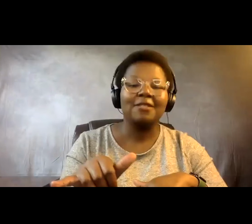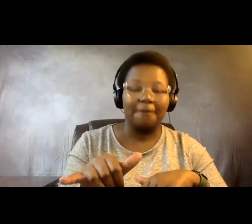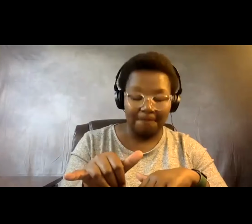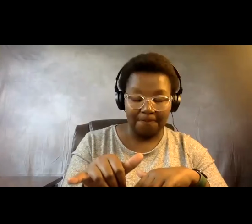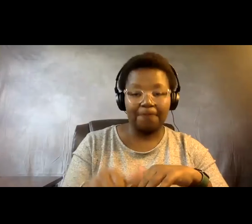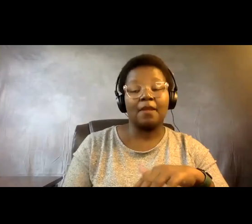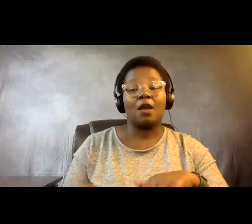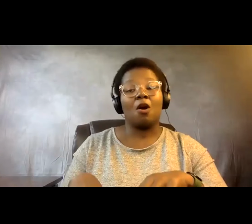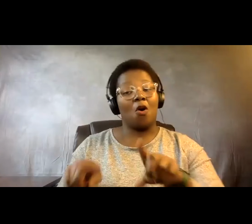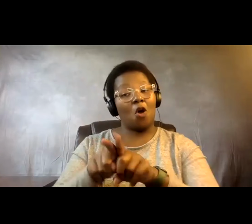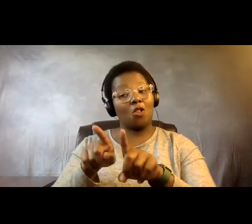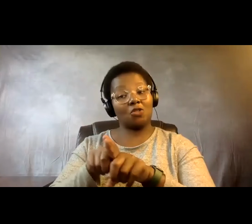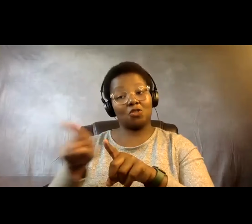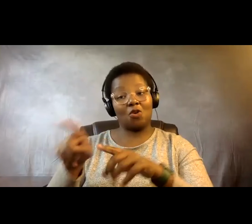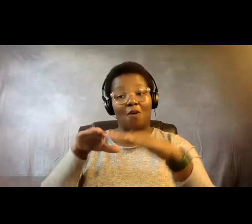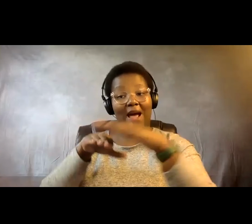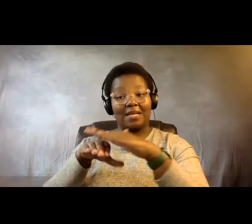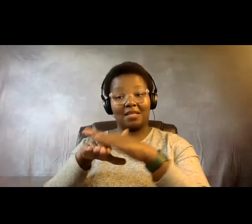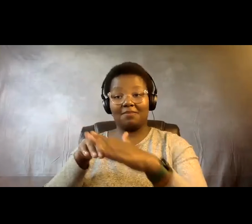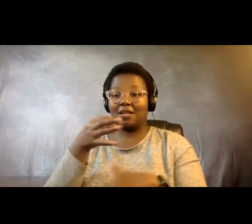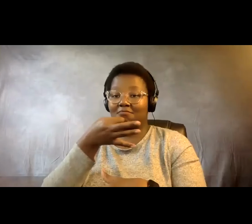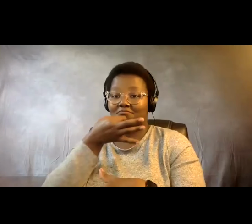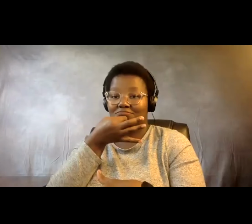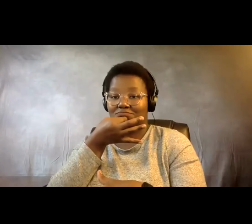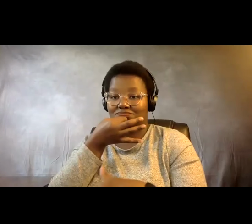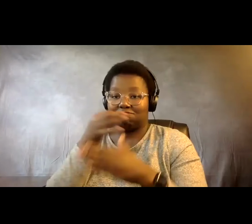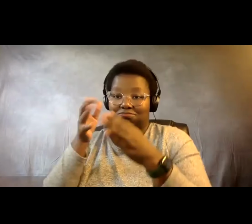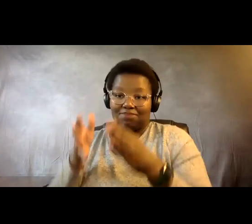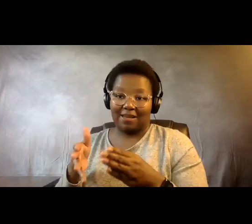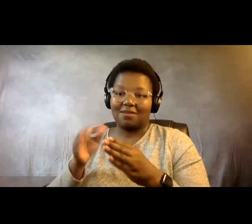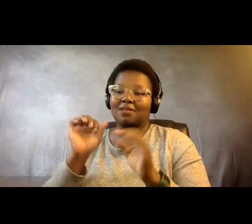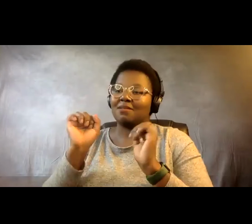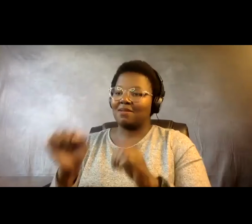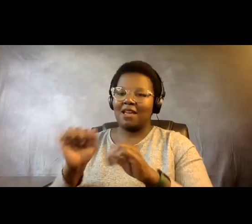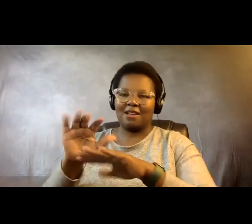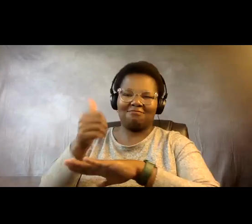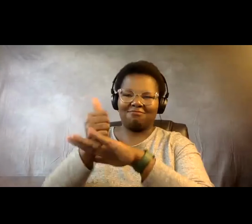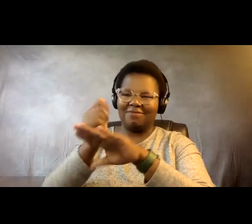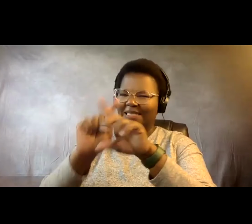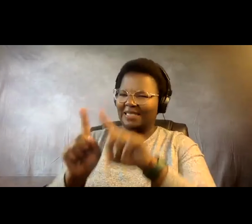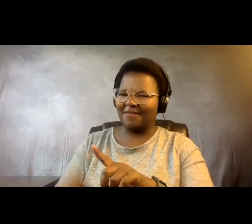can document the correct markup, they can document ARIA role, they can document landmarks, they can